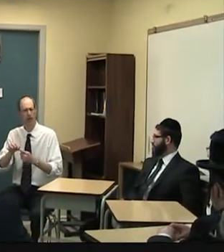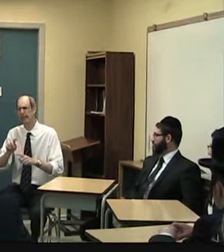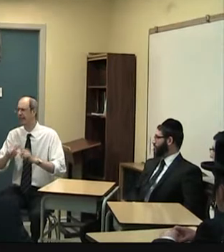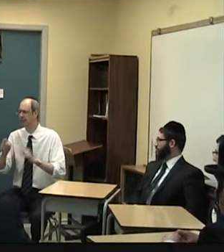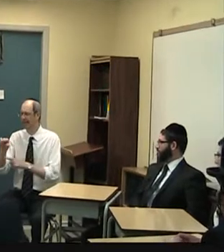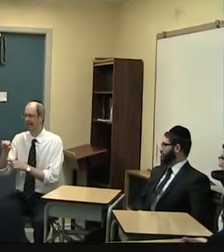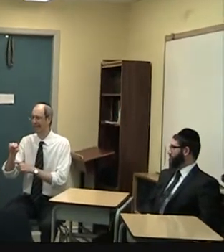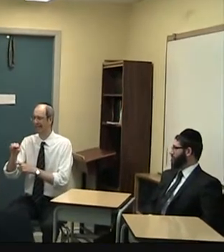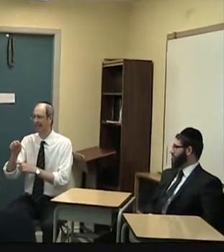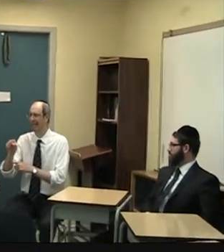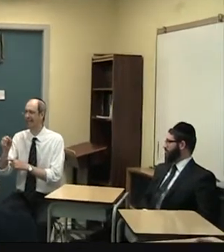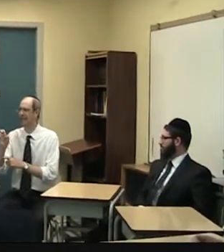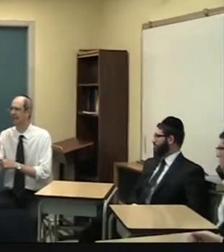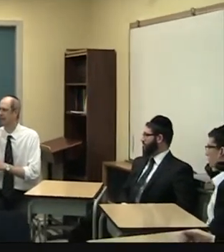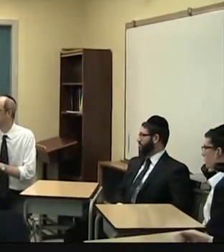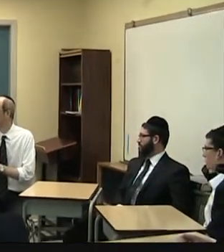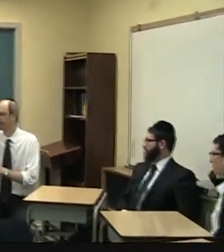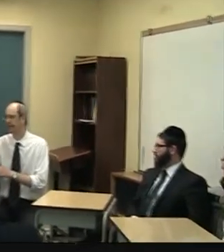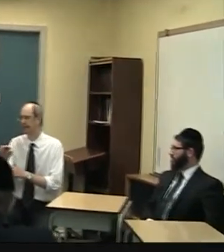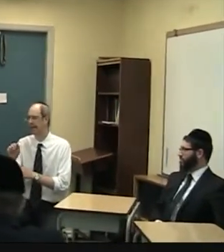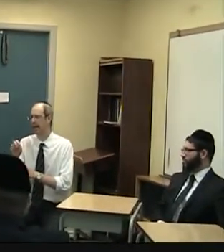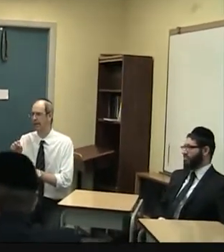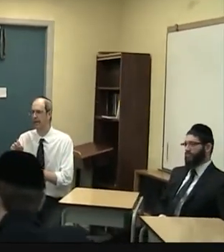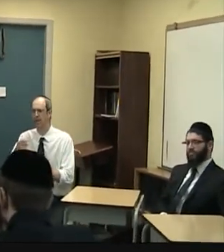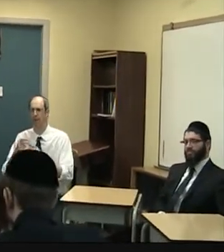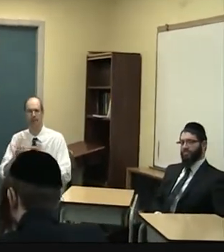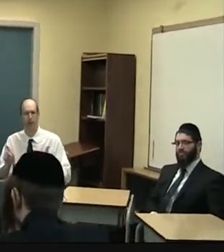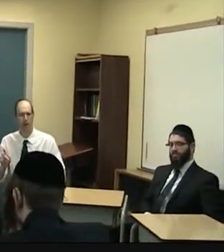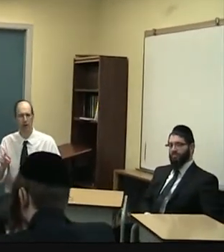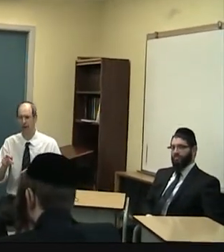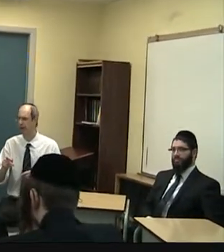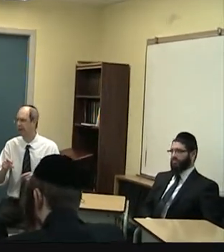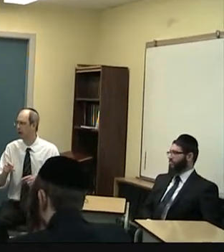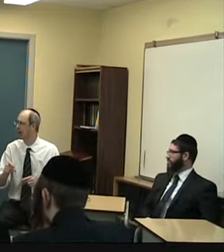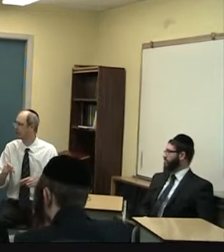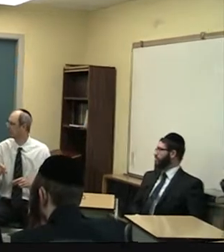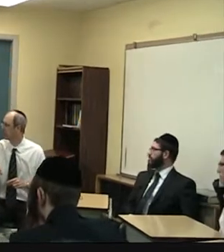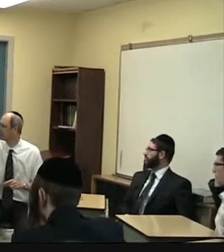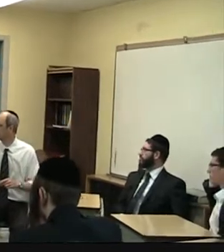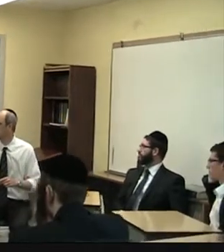discussed all the time what is the plastic tell us that we was four years and chummy strong we did they rest we